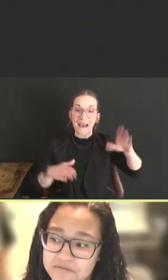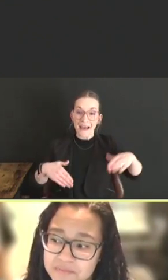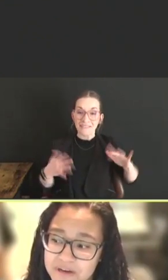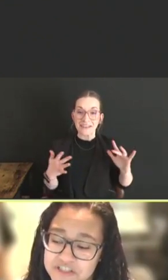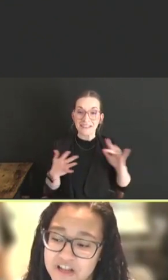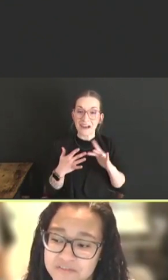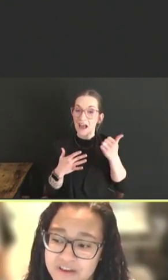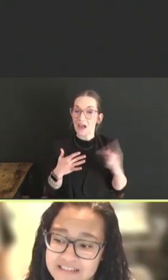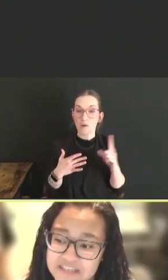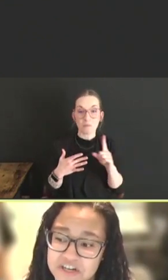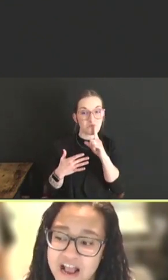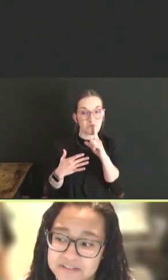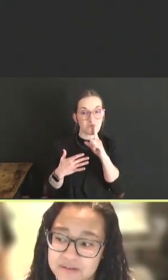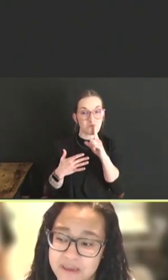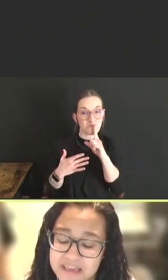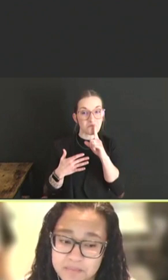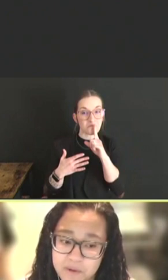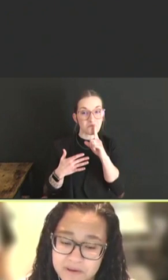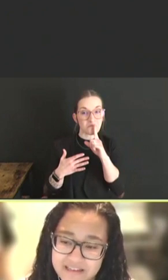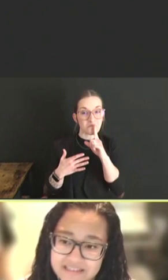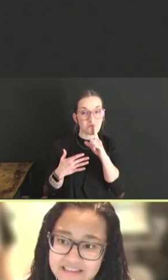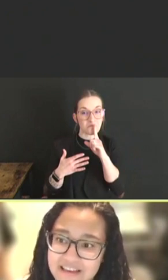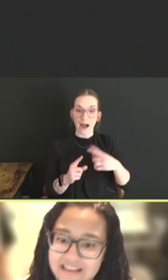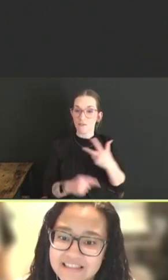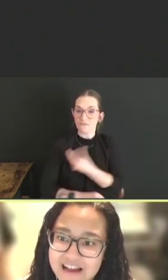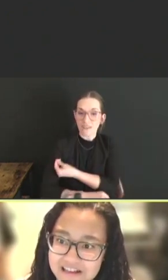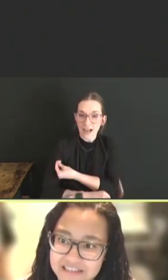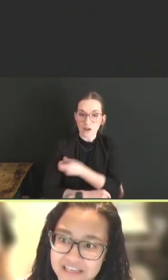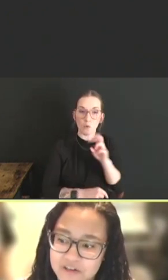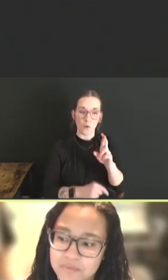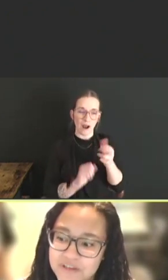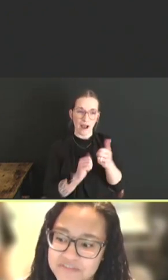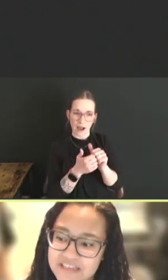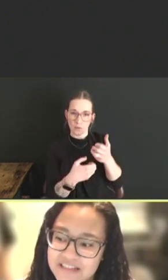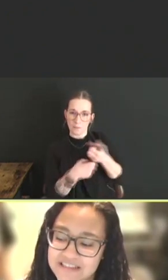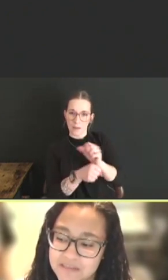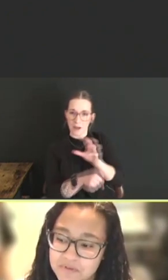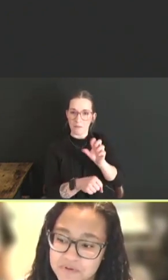information on the vaccine or how to make an appointment. Luckily, we've seen that some of